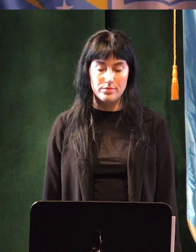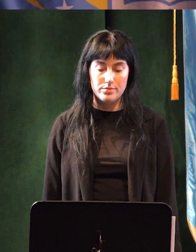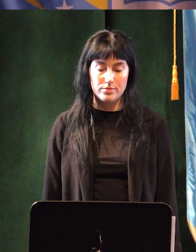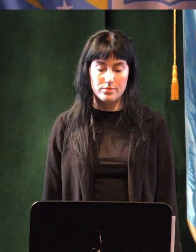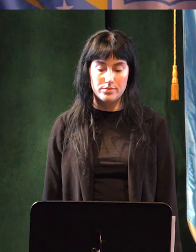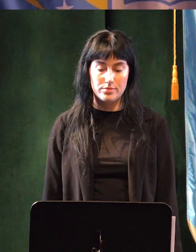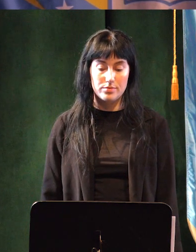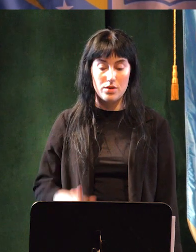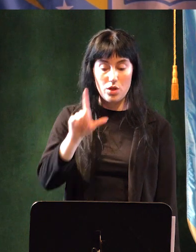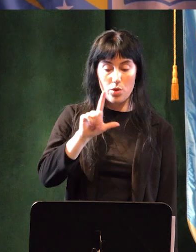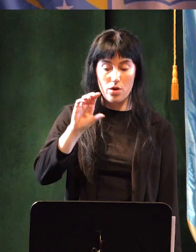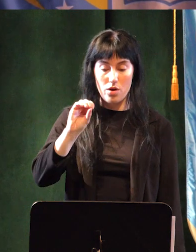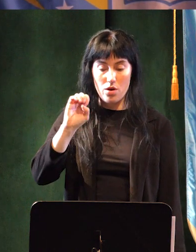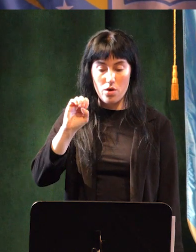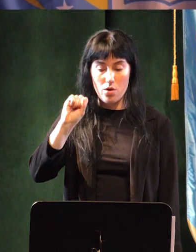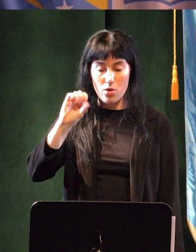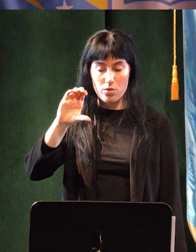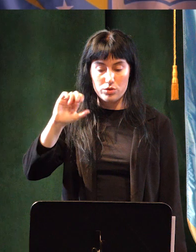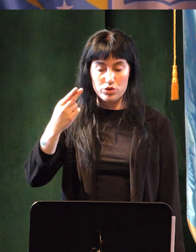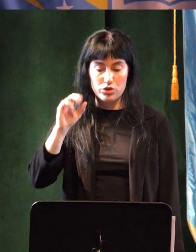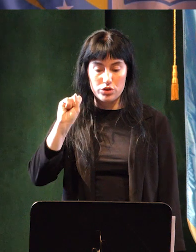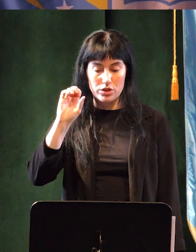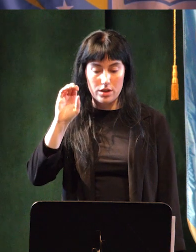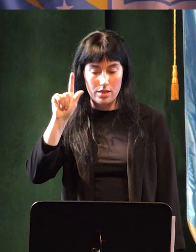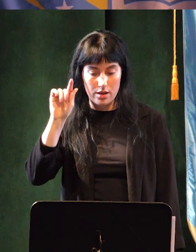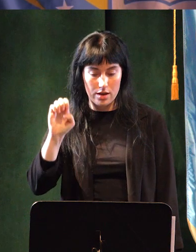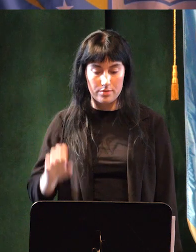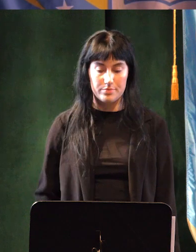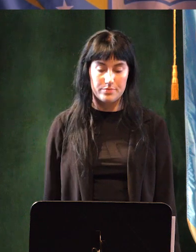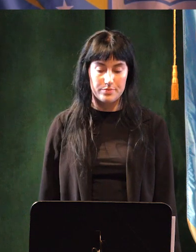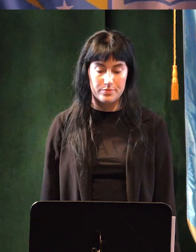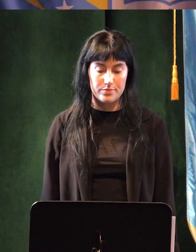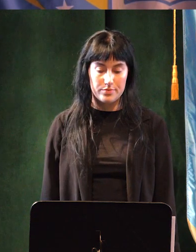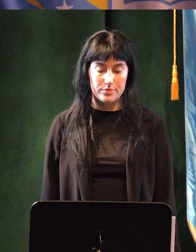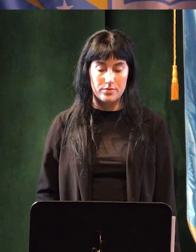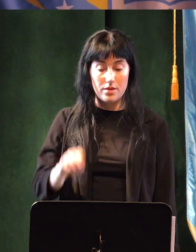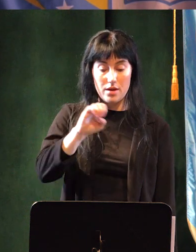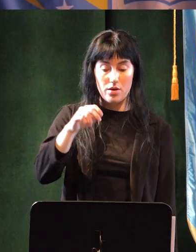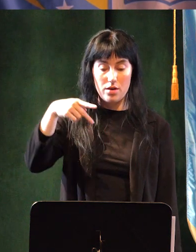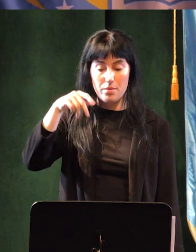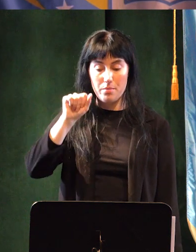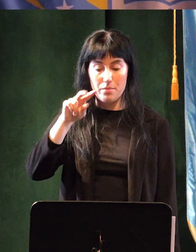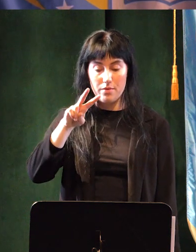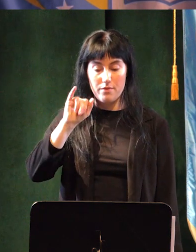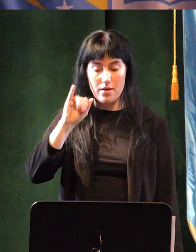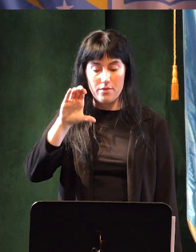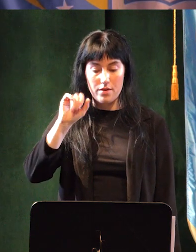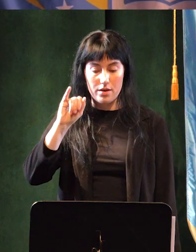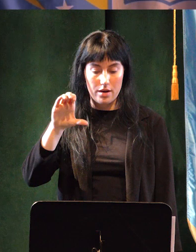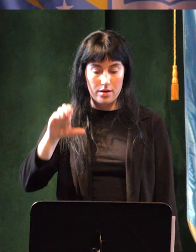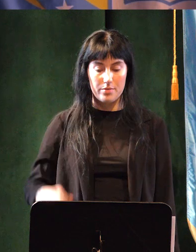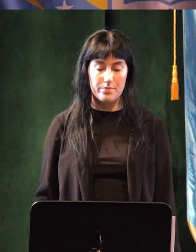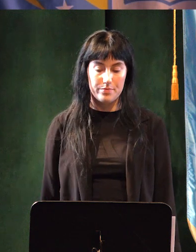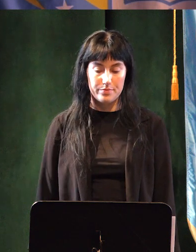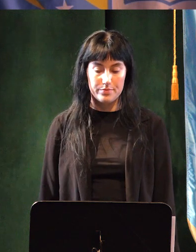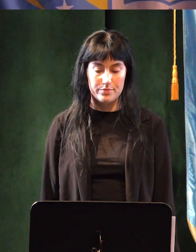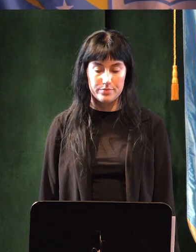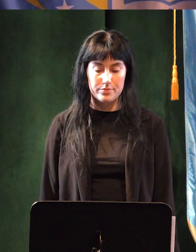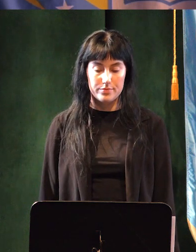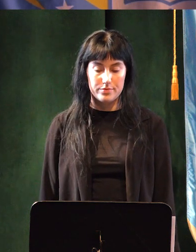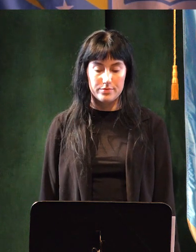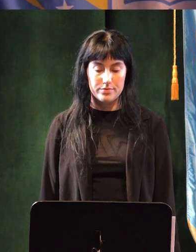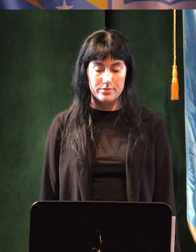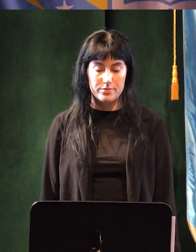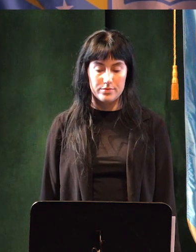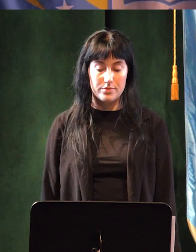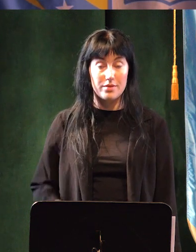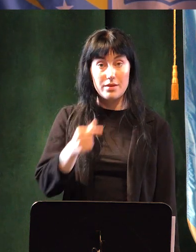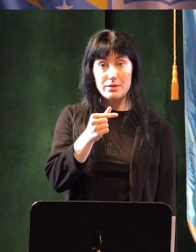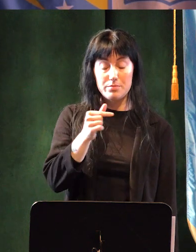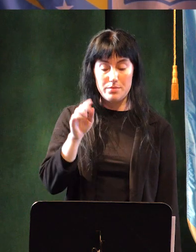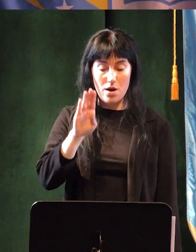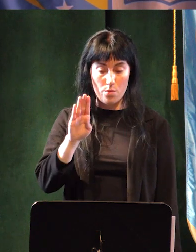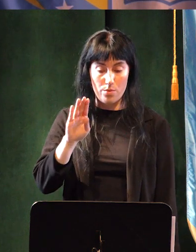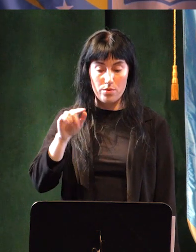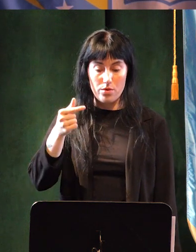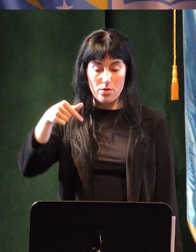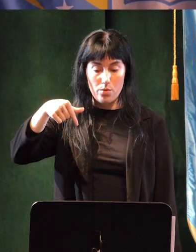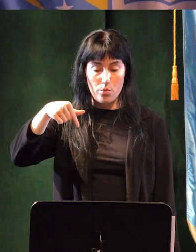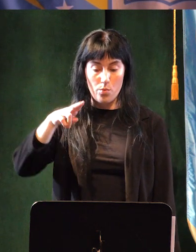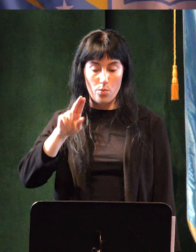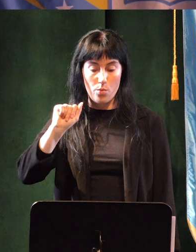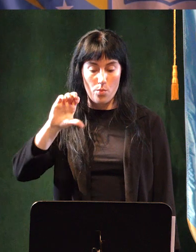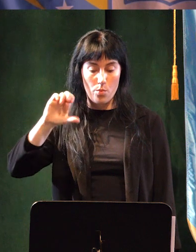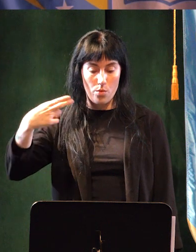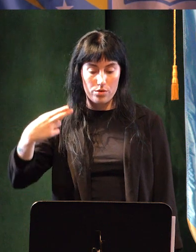Lauri oh she Lea Erica Pathak ik Jia Bao Kwok